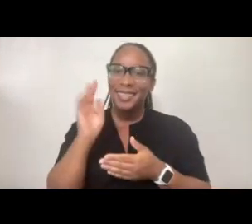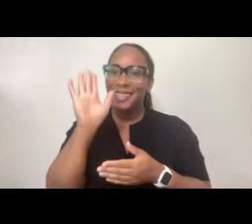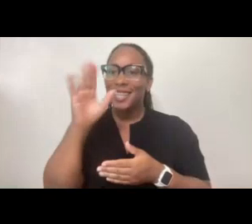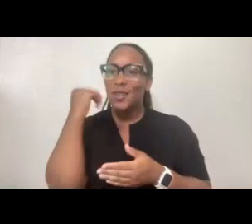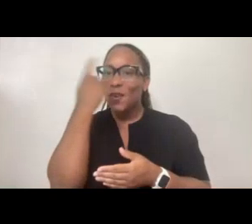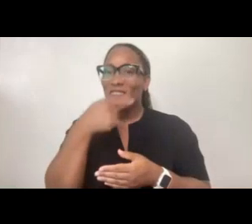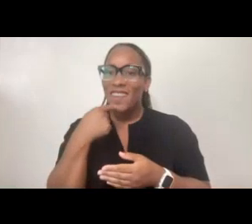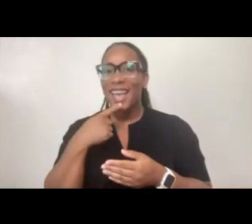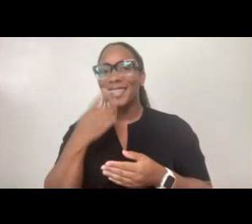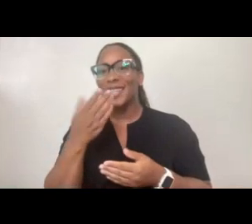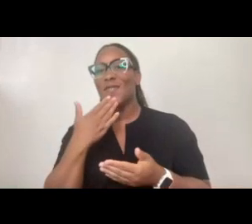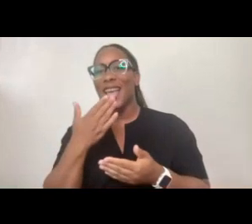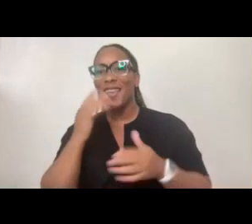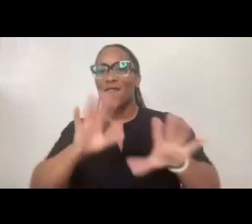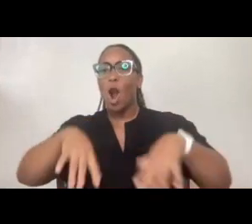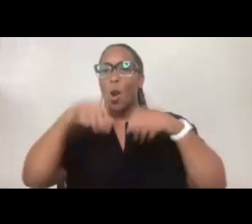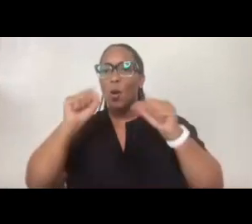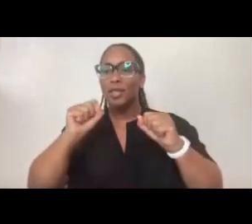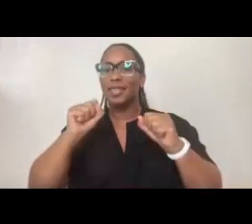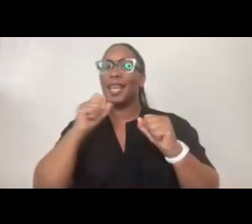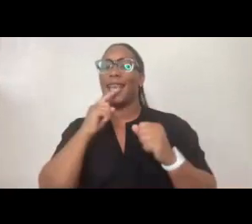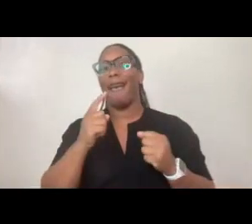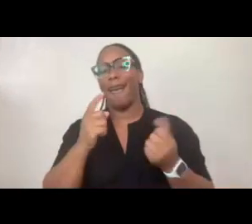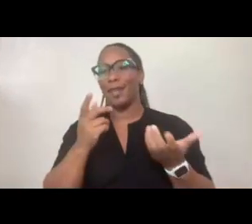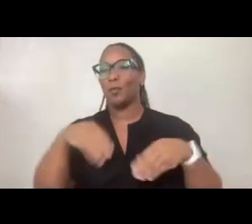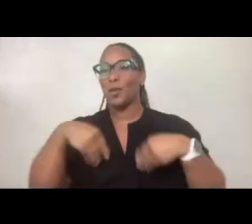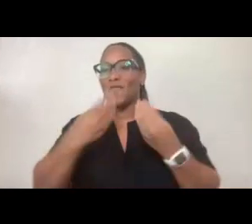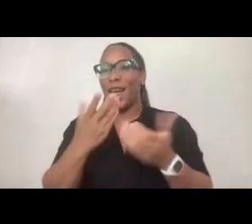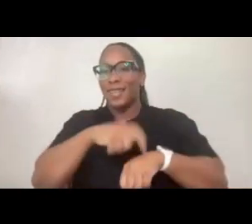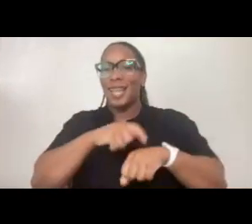so thank you all for hosting this and allowing this time because it is nice to